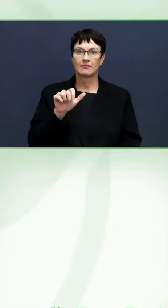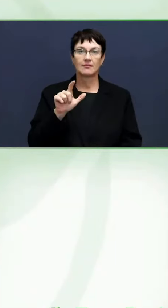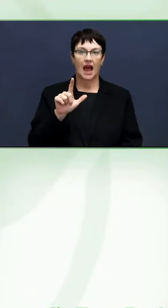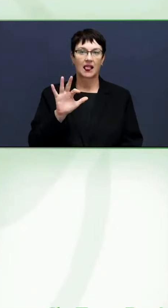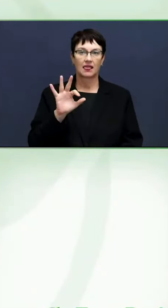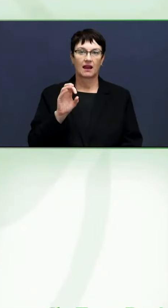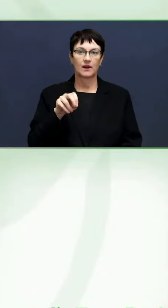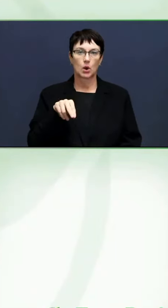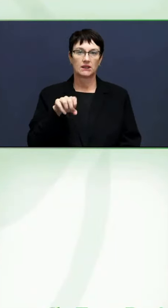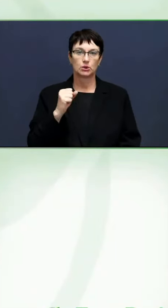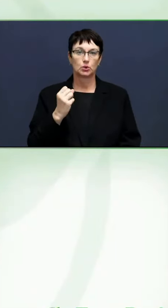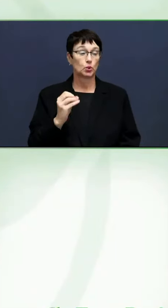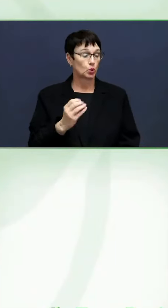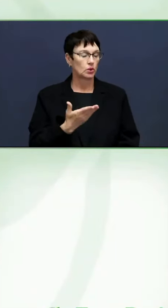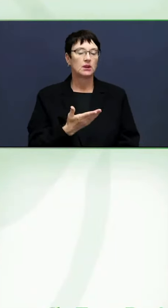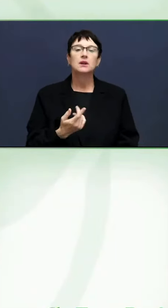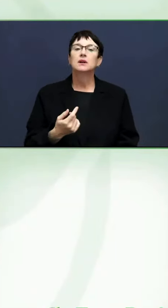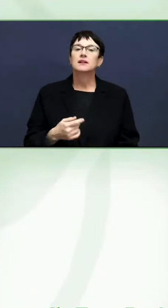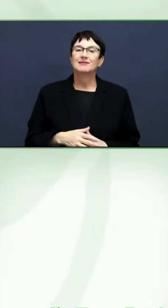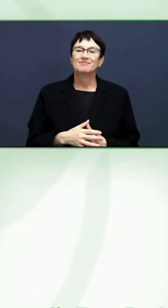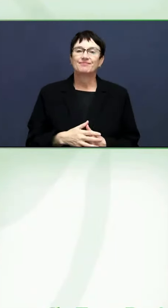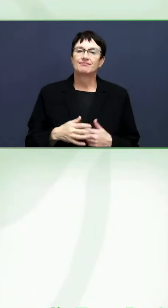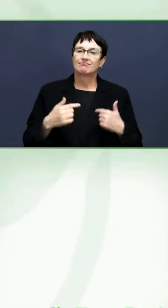our passion, that share our vision.